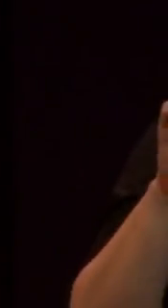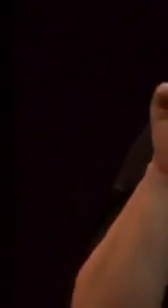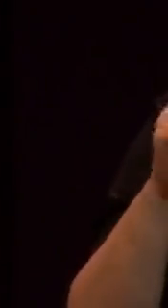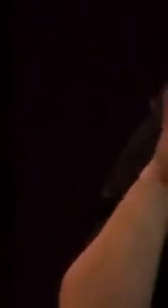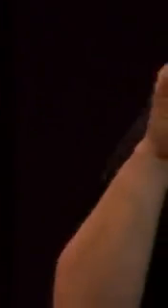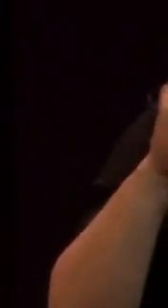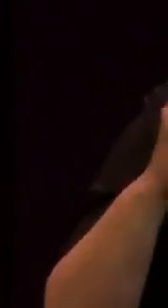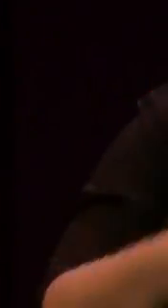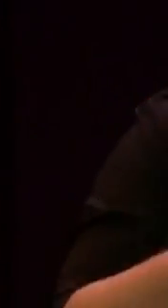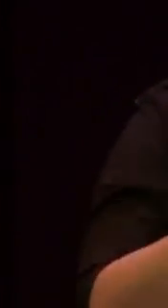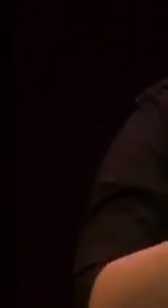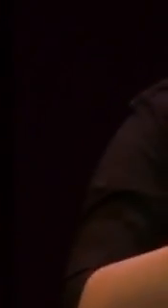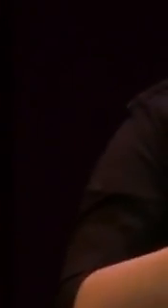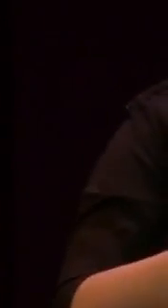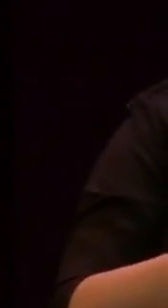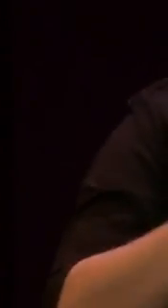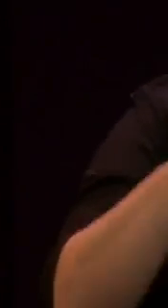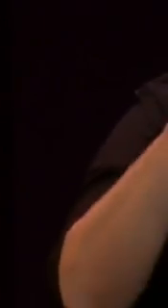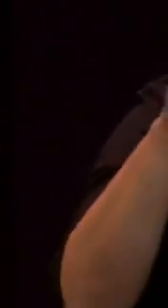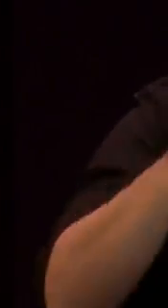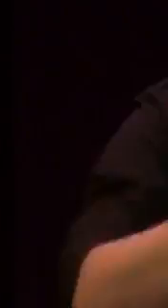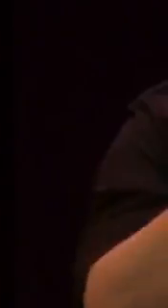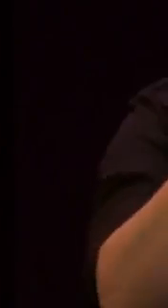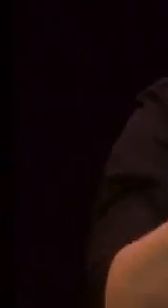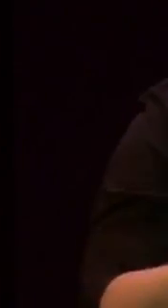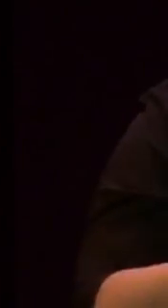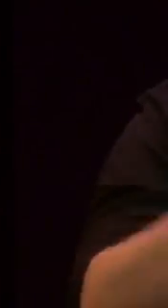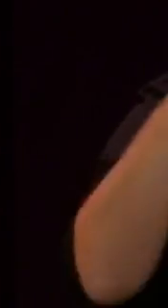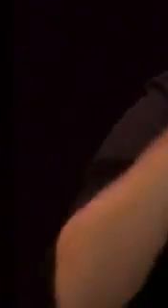THE FIRST THING SHE OUGHT TO DO IS PUT IT OUT THERE AND GET IT DONE.